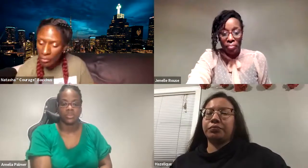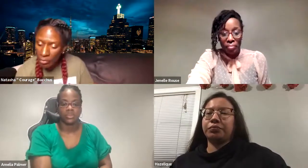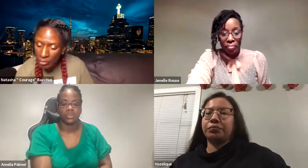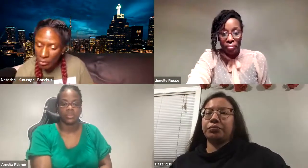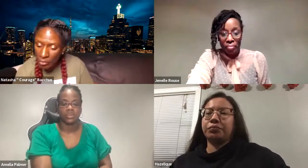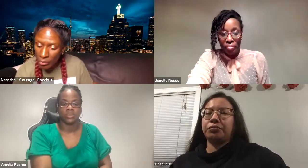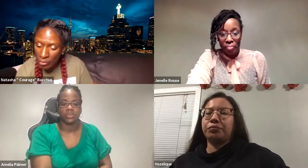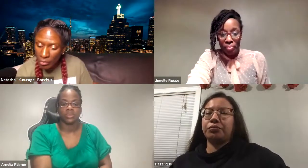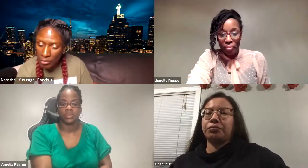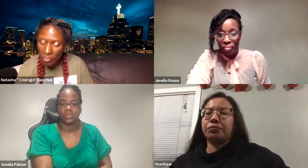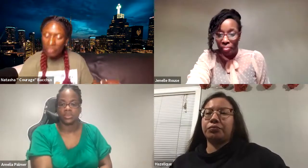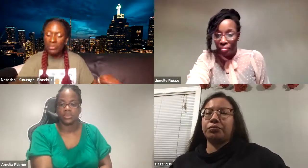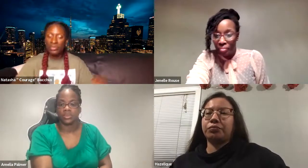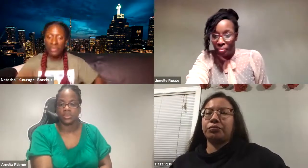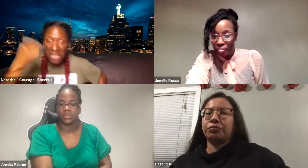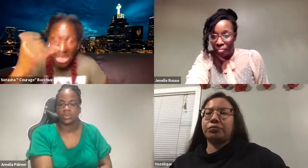yeah we're just reading the comments yeah hold on one sec.